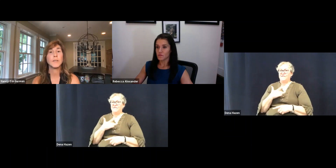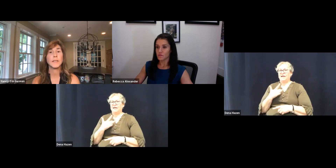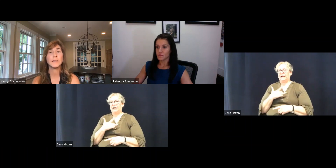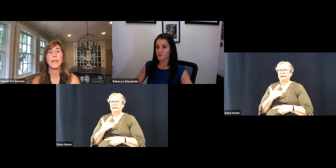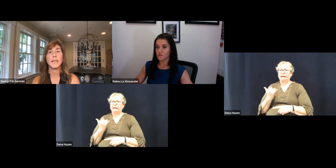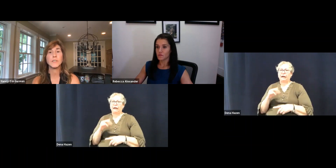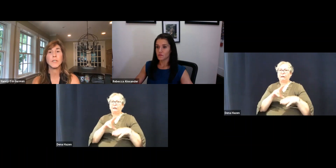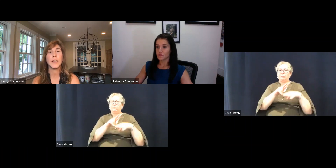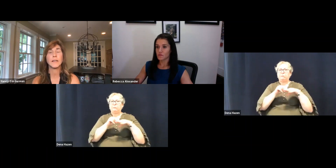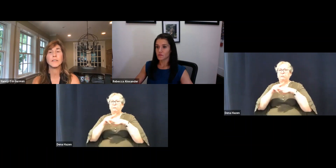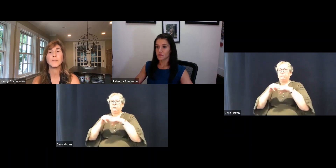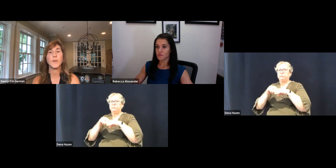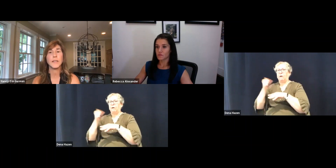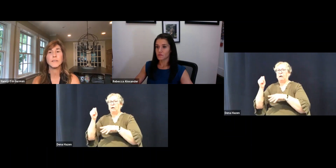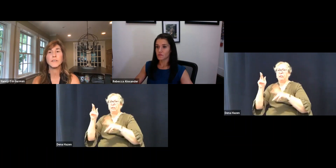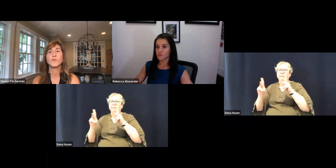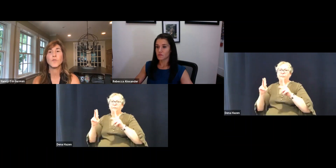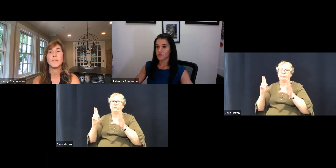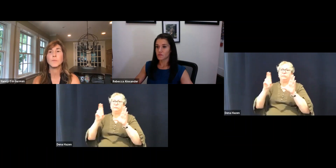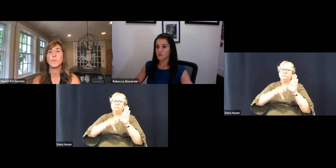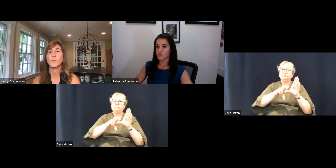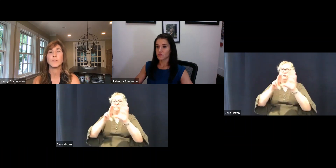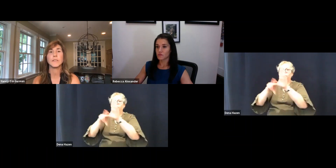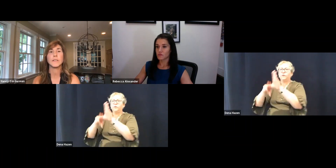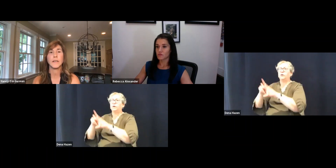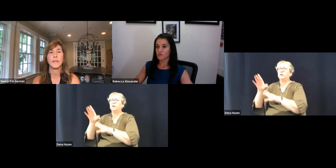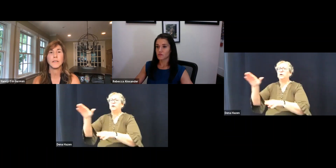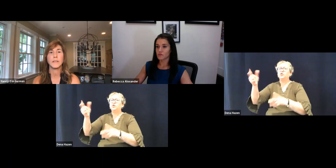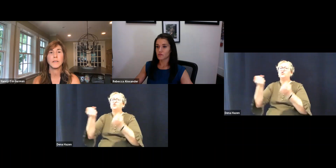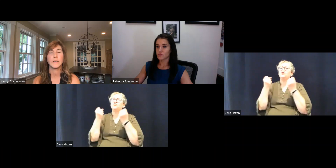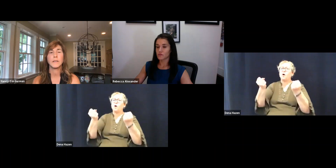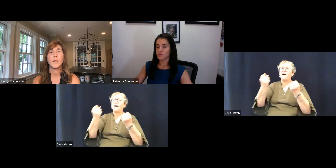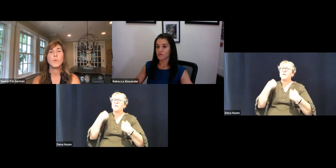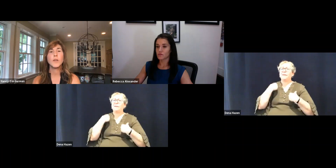because he has to rely on his friends to drive him around at night.